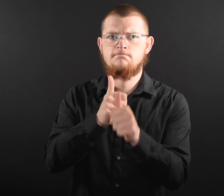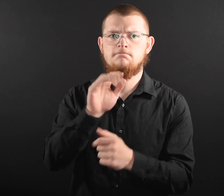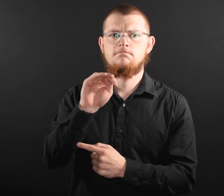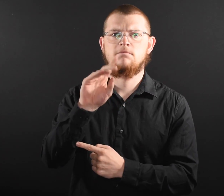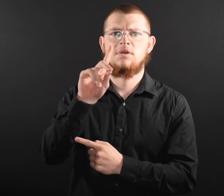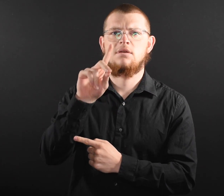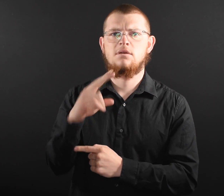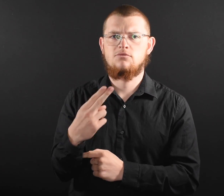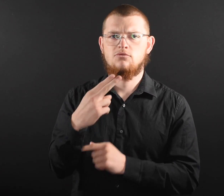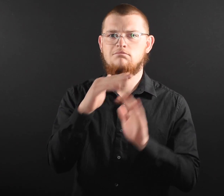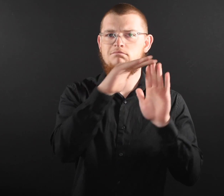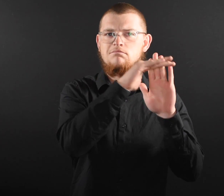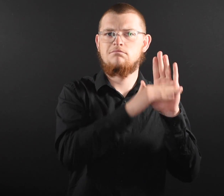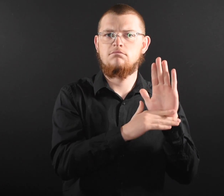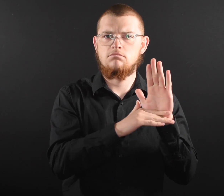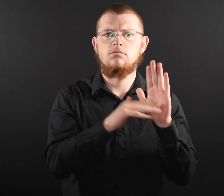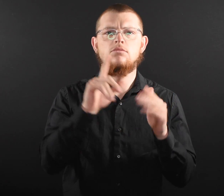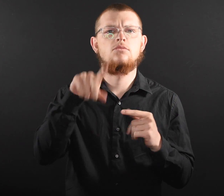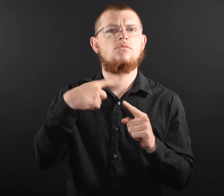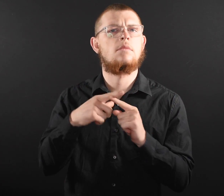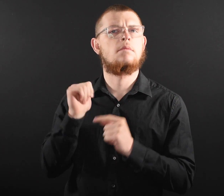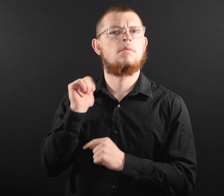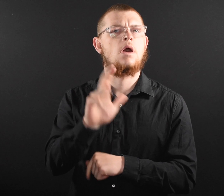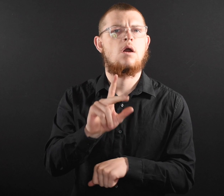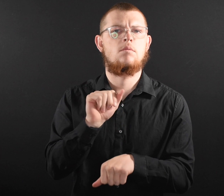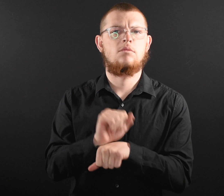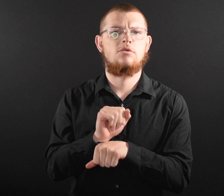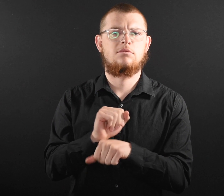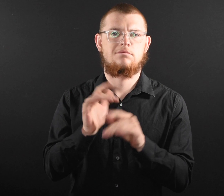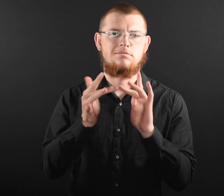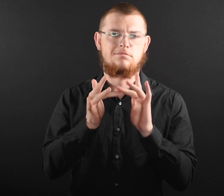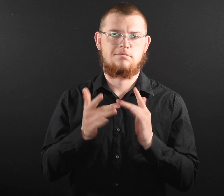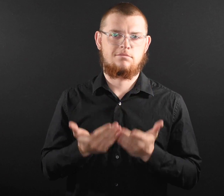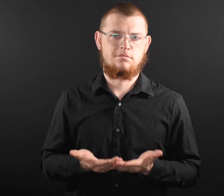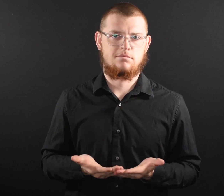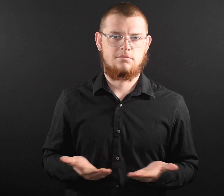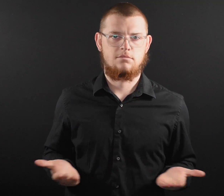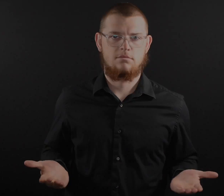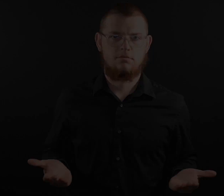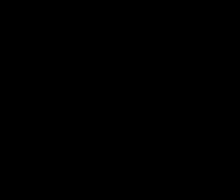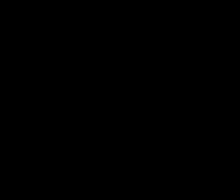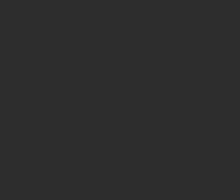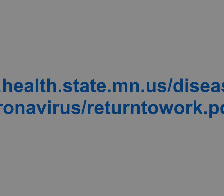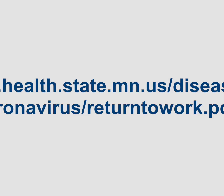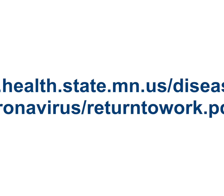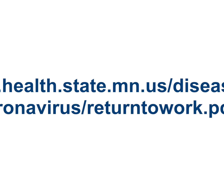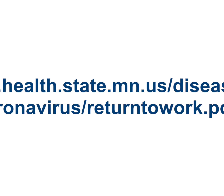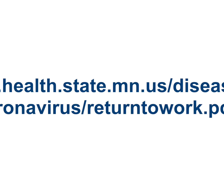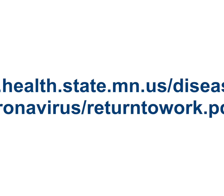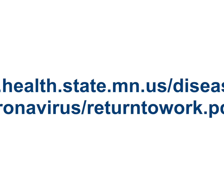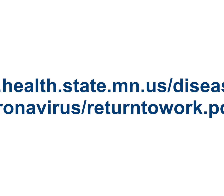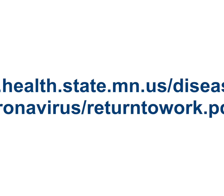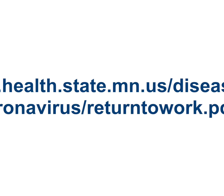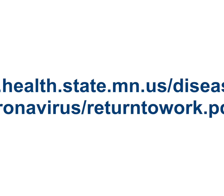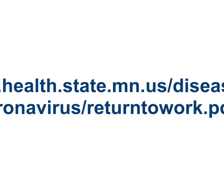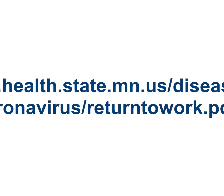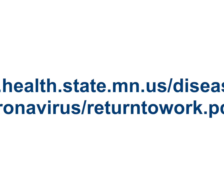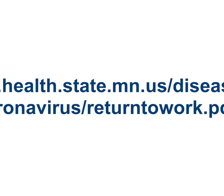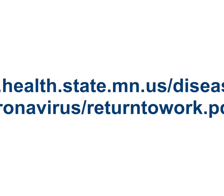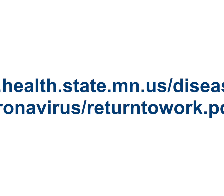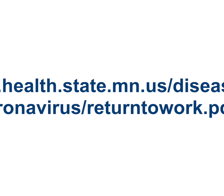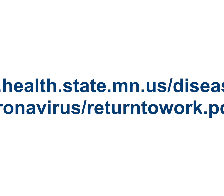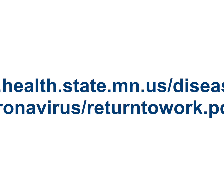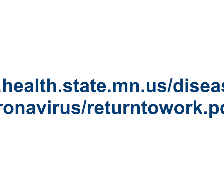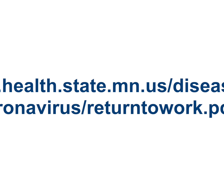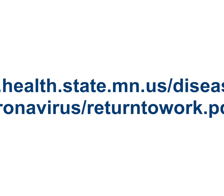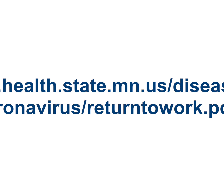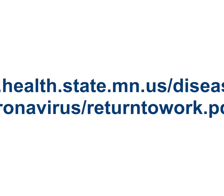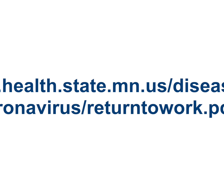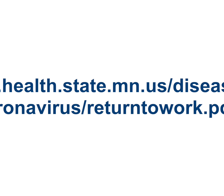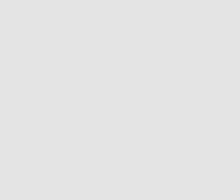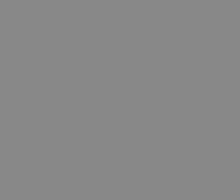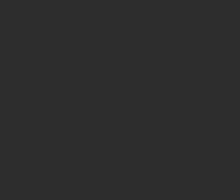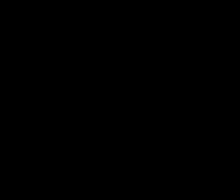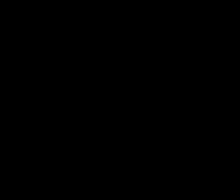employees must follow MDH’s guidelines for COVID-19: When to Return to Work .